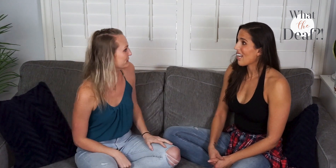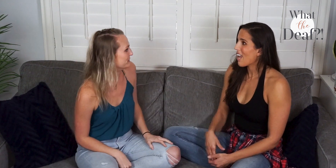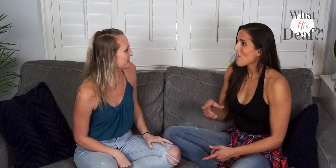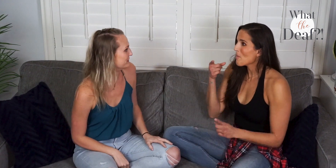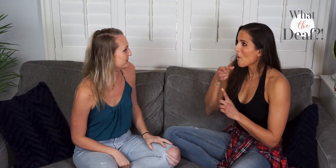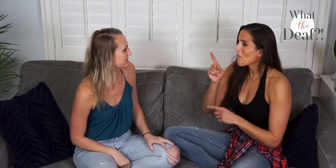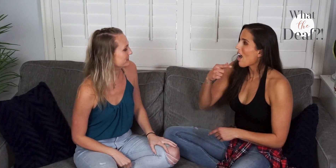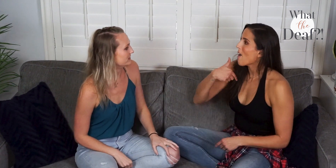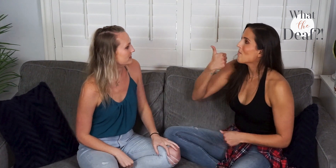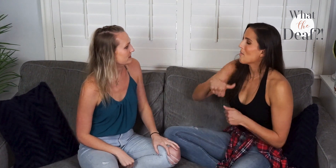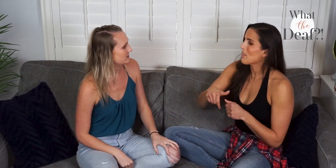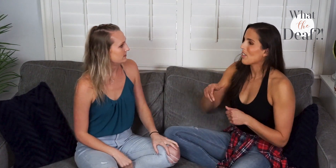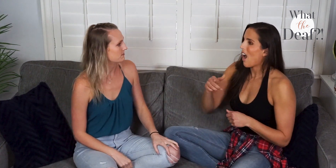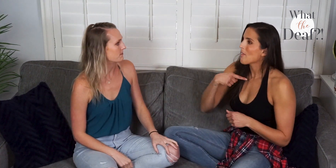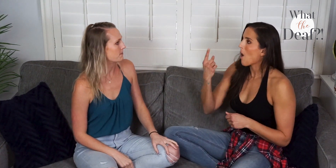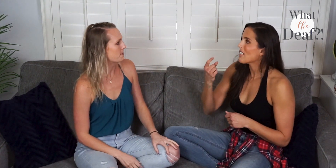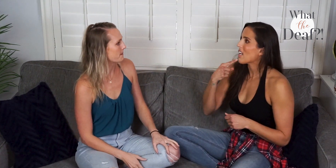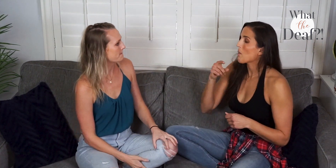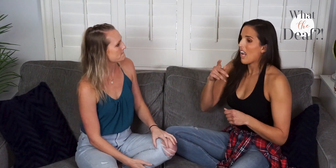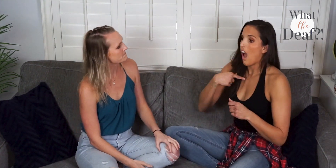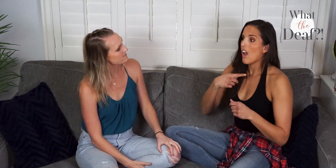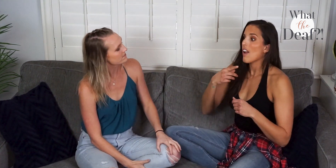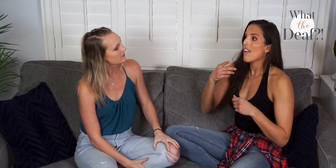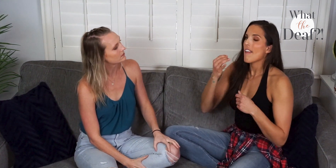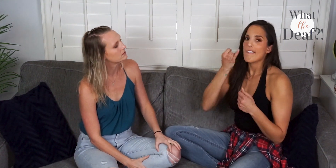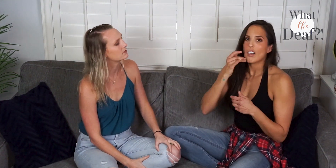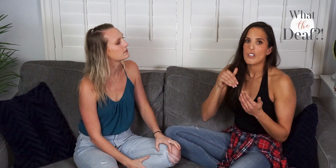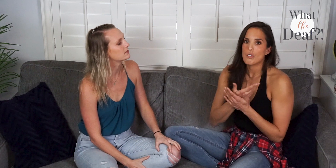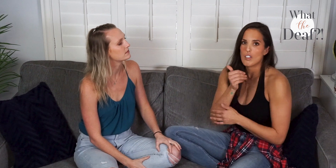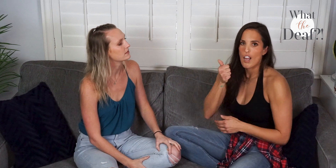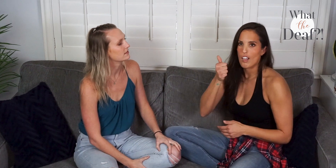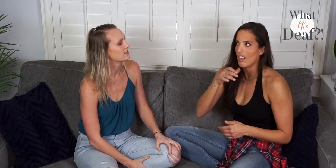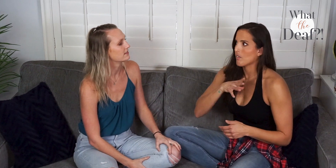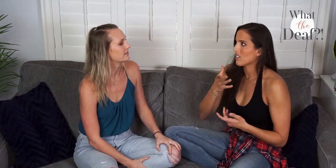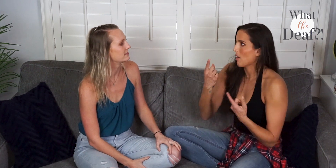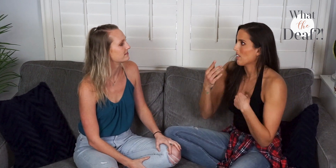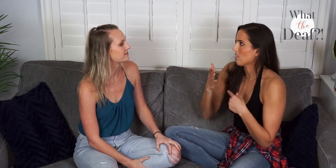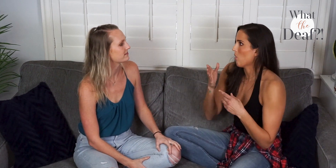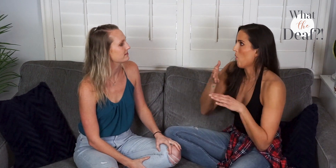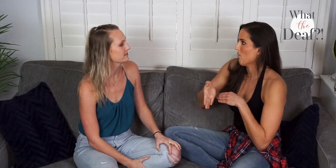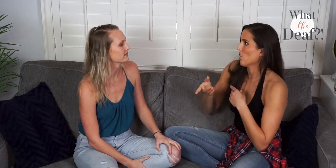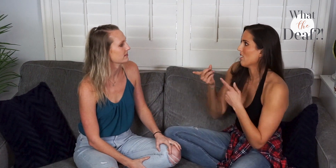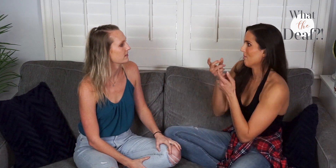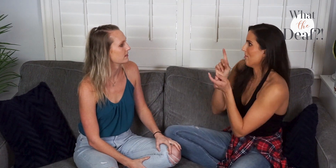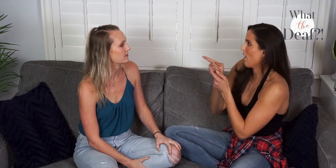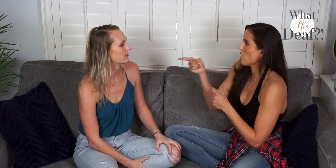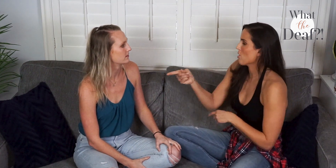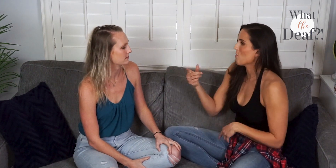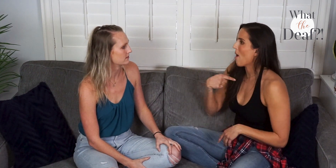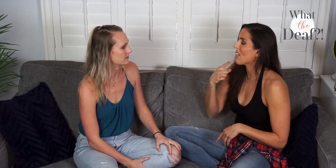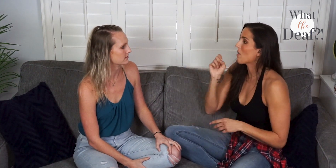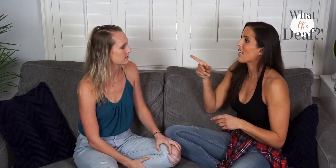Yeah, and I remember, I would always tell you if there was like a new guy that was coming over and met you for the first time, I'd be like,